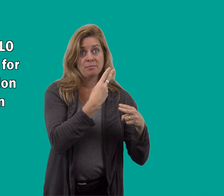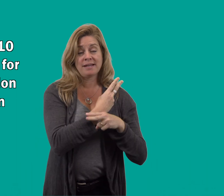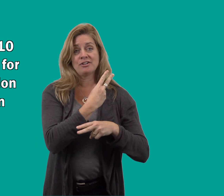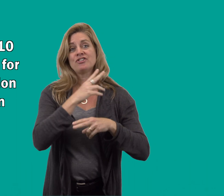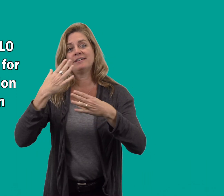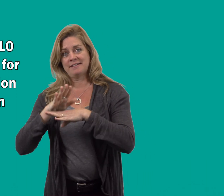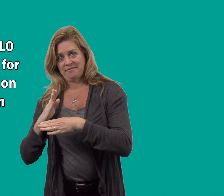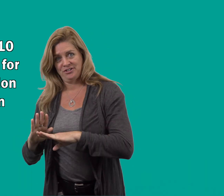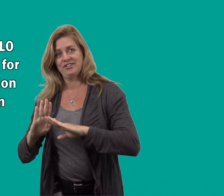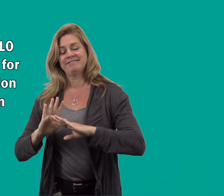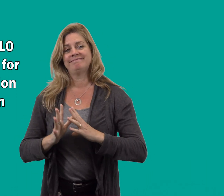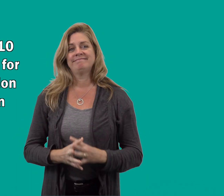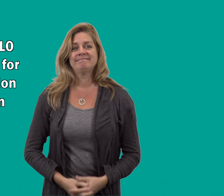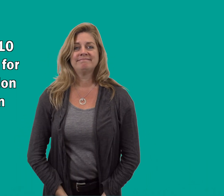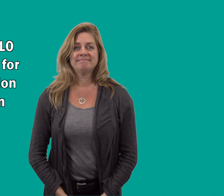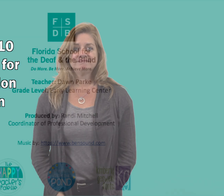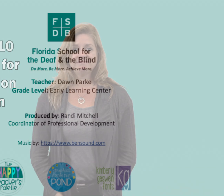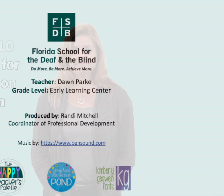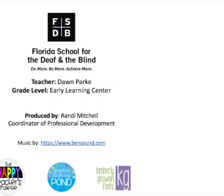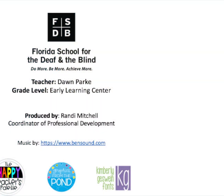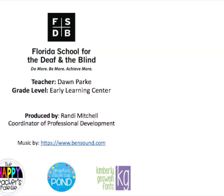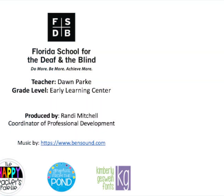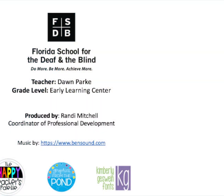for multiplication and division.